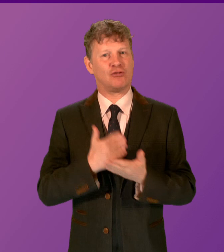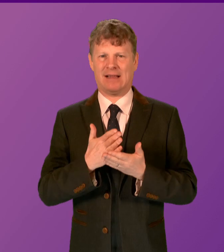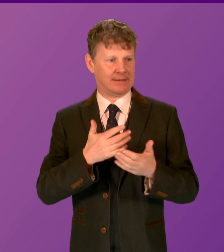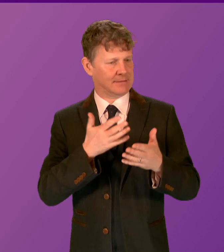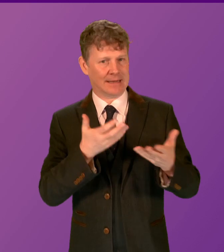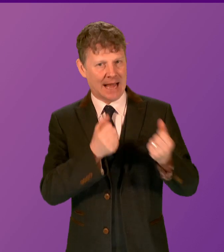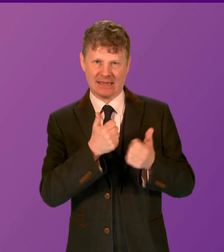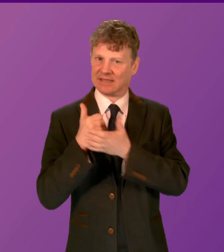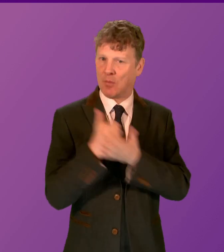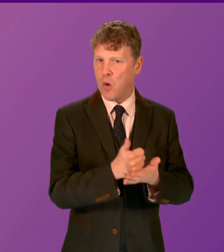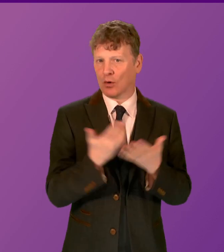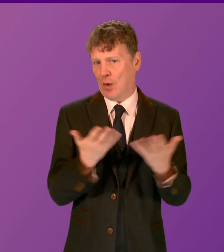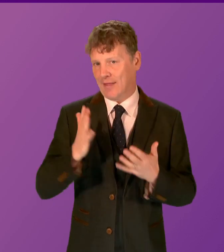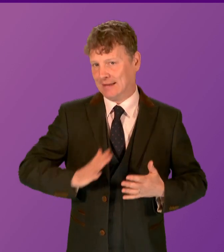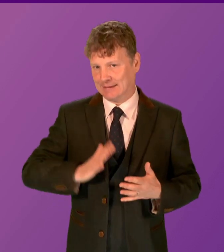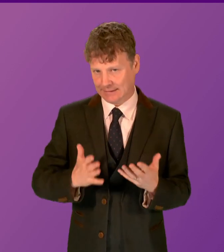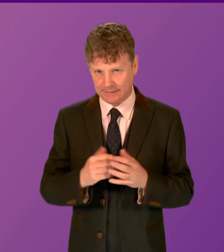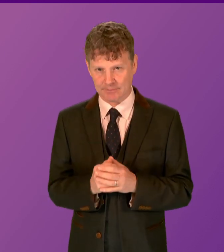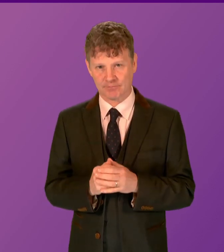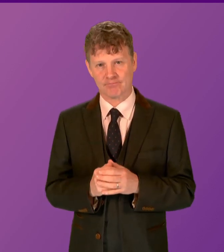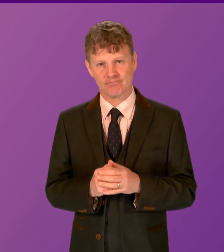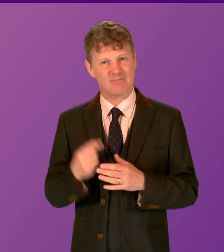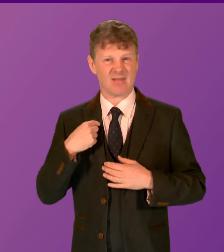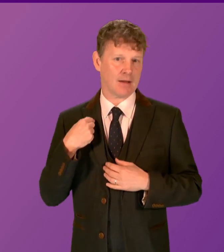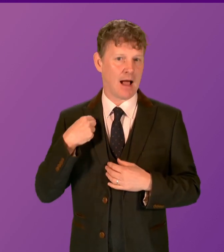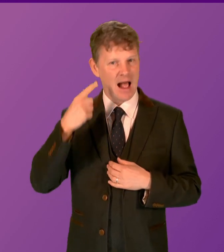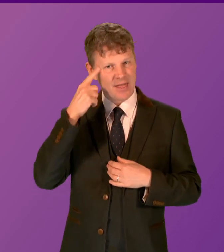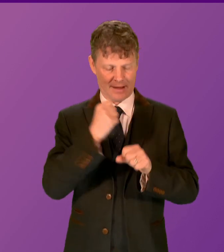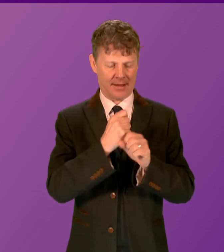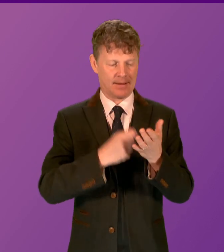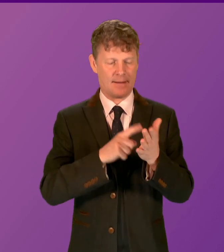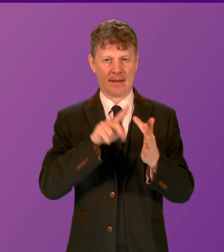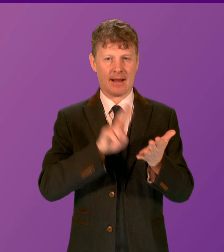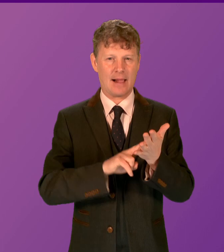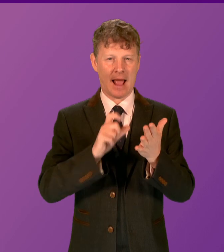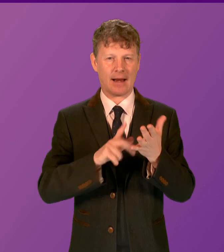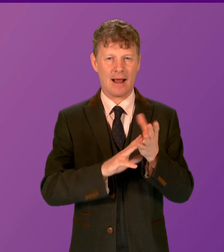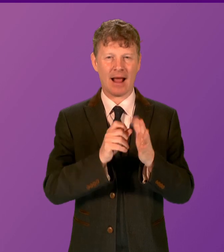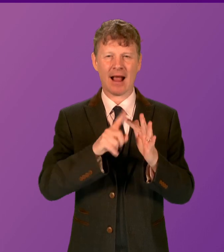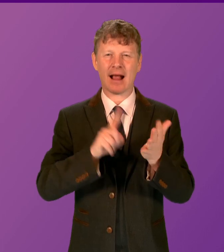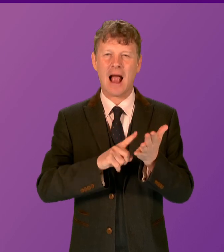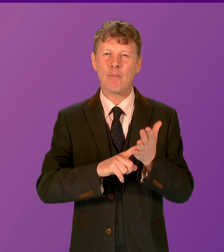where necessary. I think of the case of Glenn Campbell, the BBC journalist who is well known by members right across the chamber.